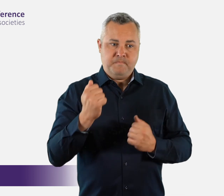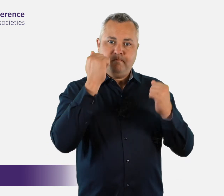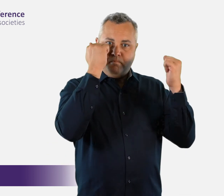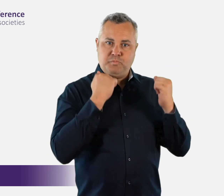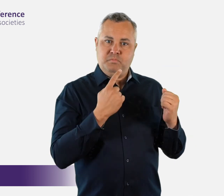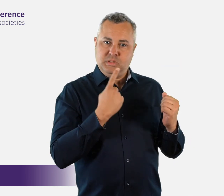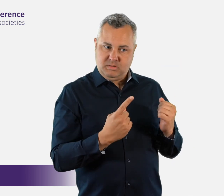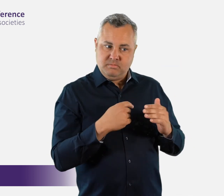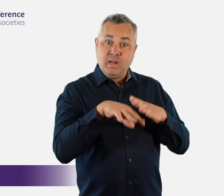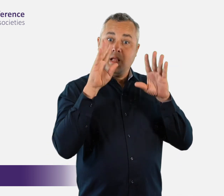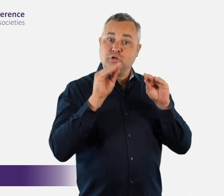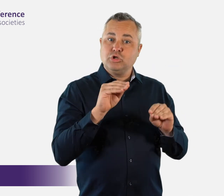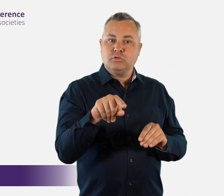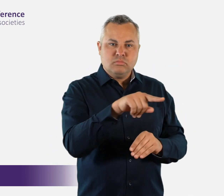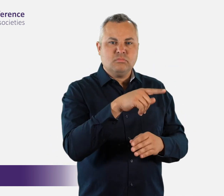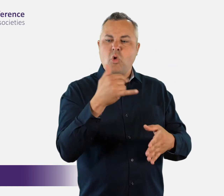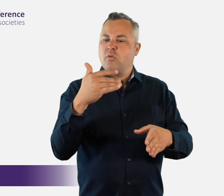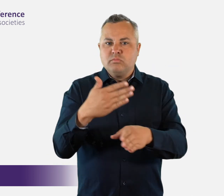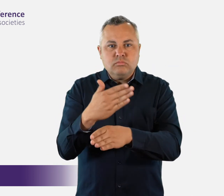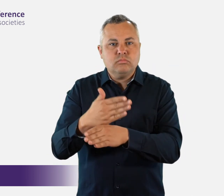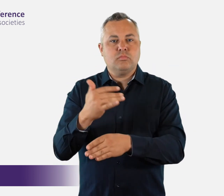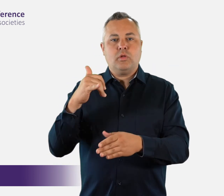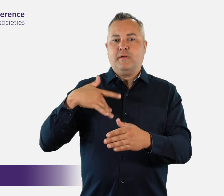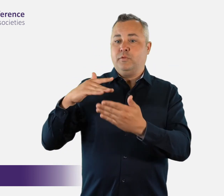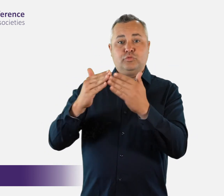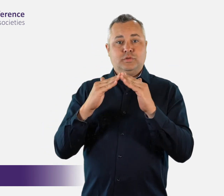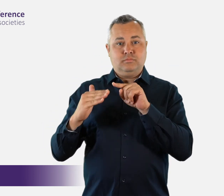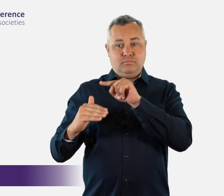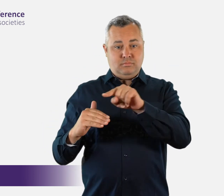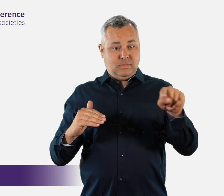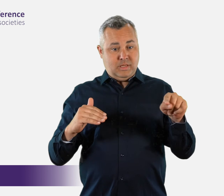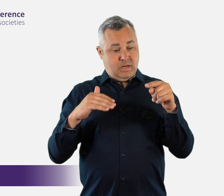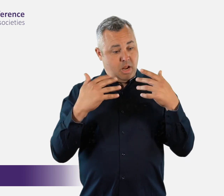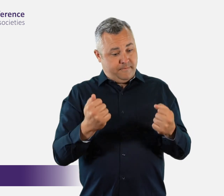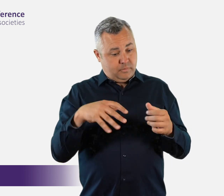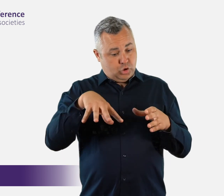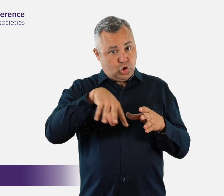Evidence suggests there is a link between inclusive education and social inclusion in the areas of education,